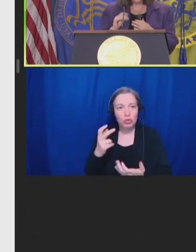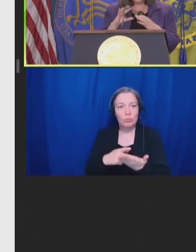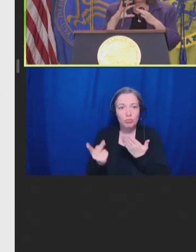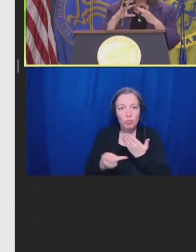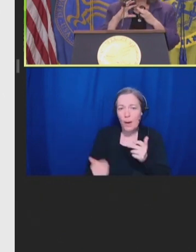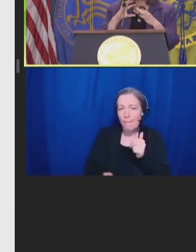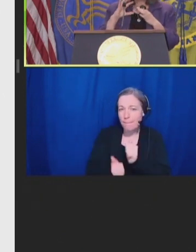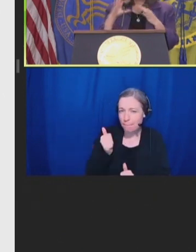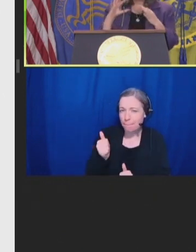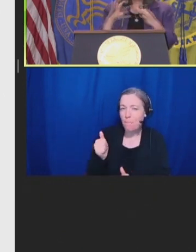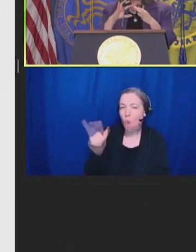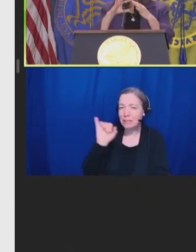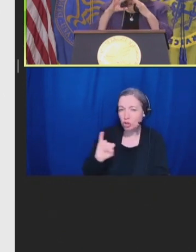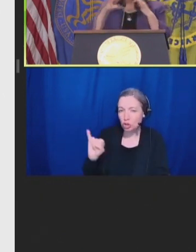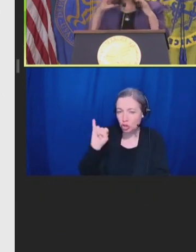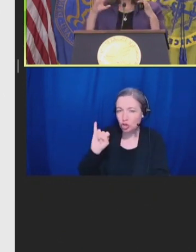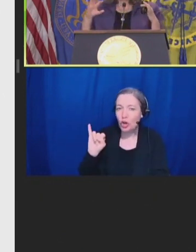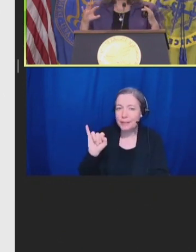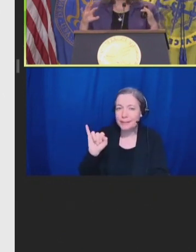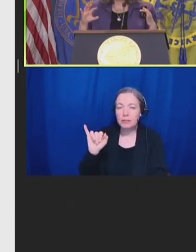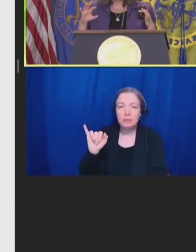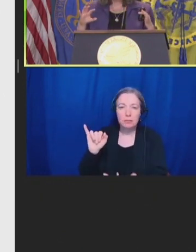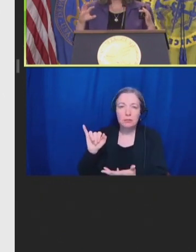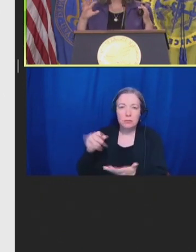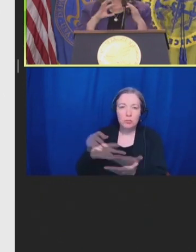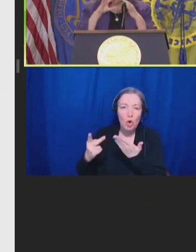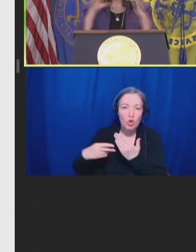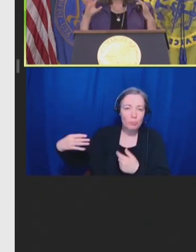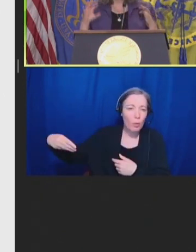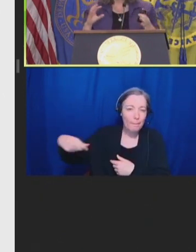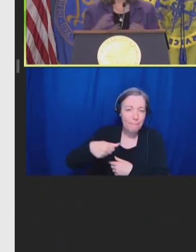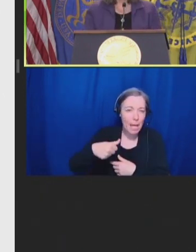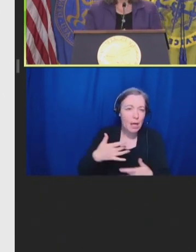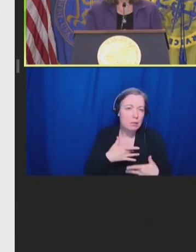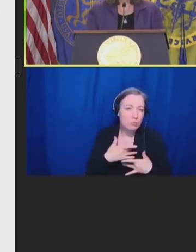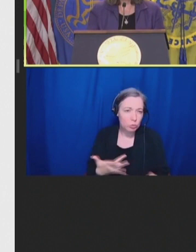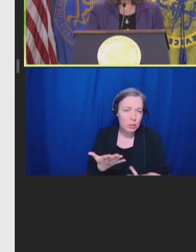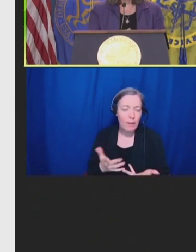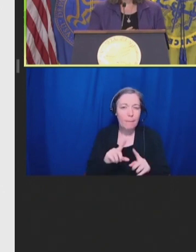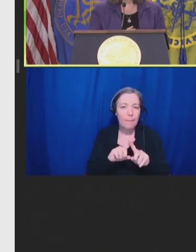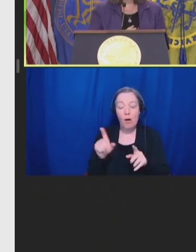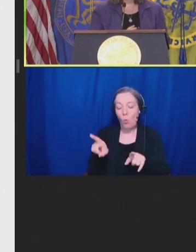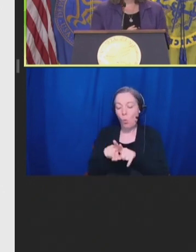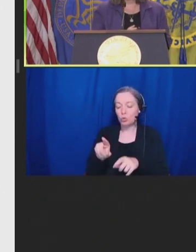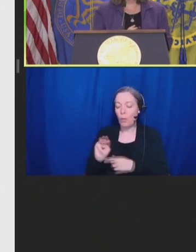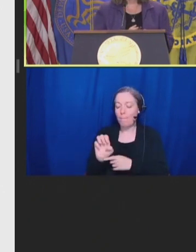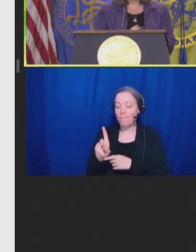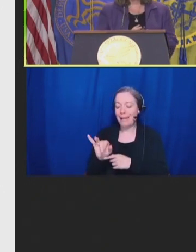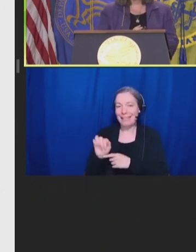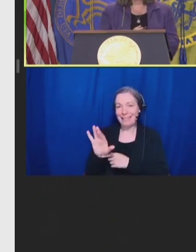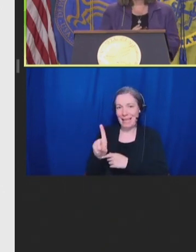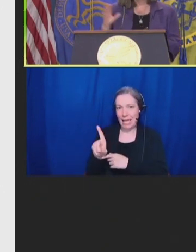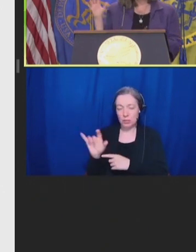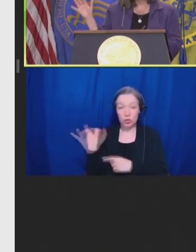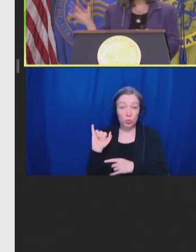What we also know that we need to do is, continue to focus on vaccine equity. And